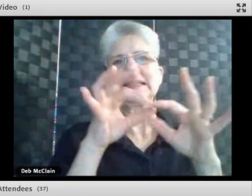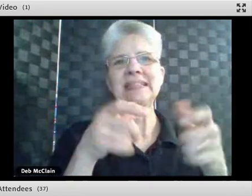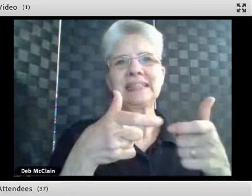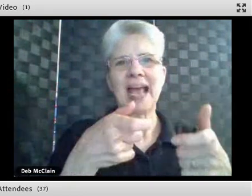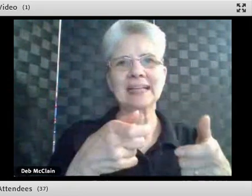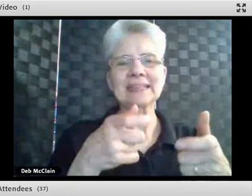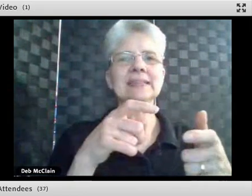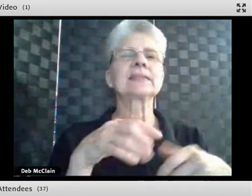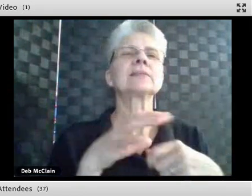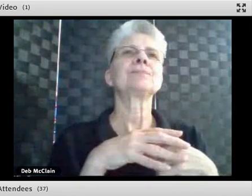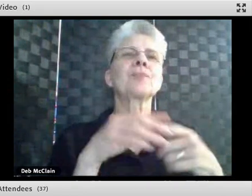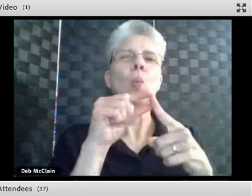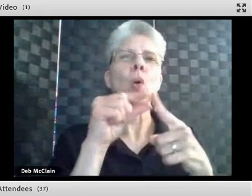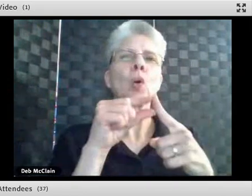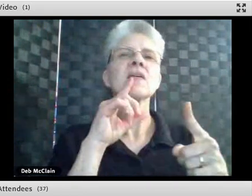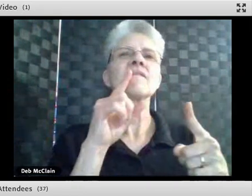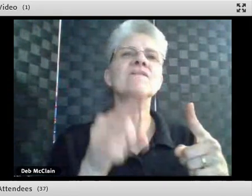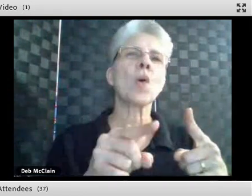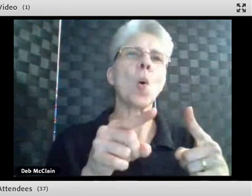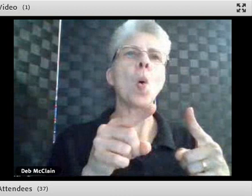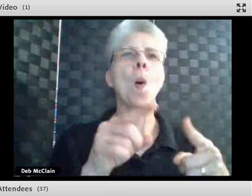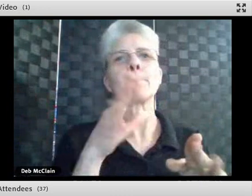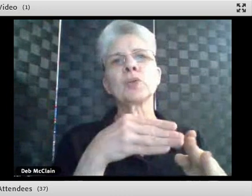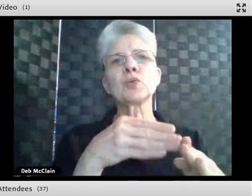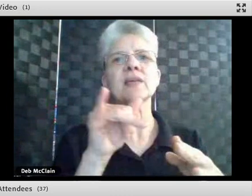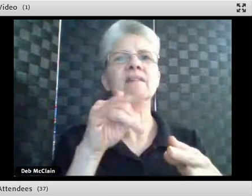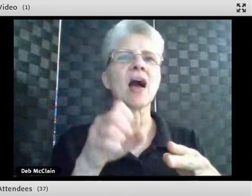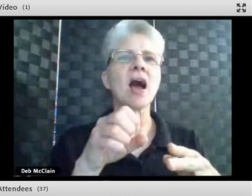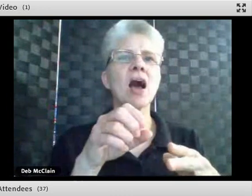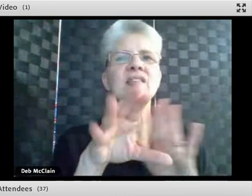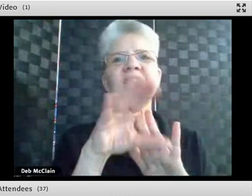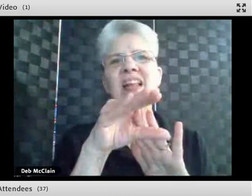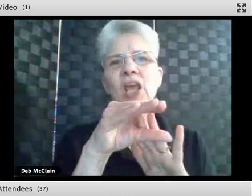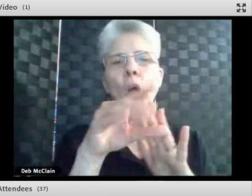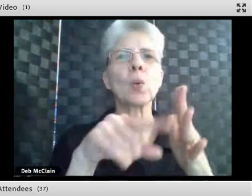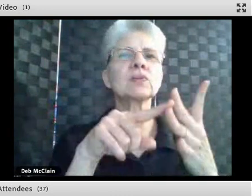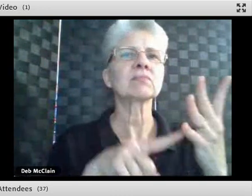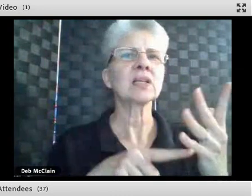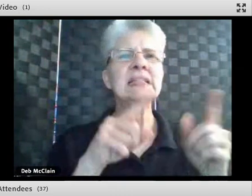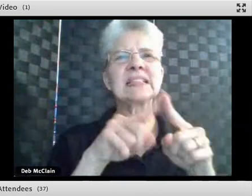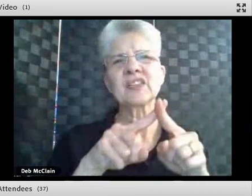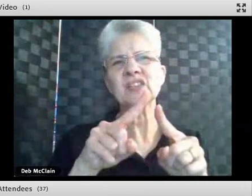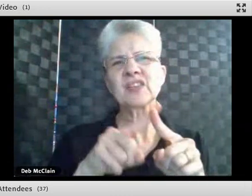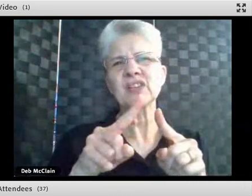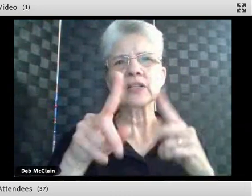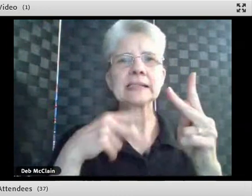for music files, for video files, all kinds of different types of content